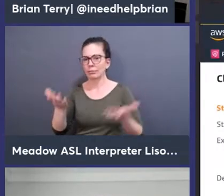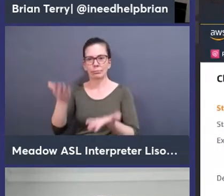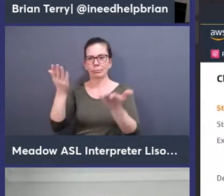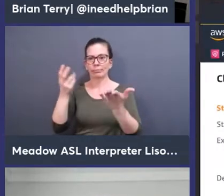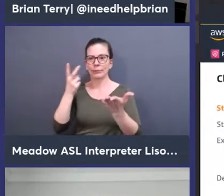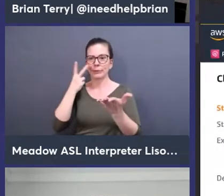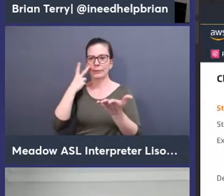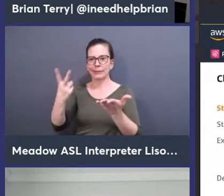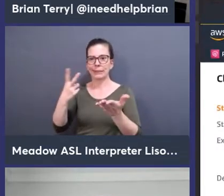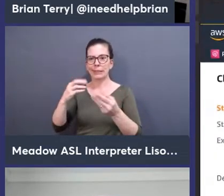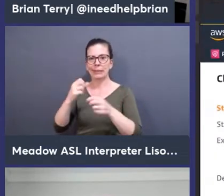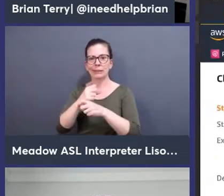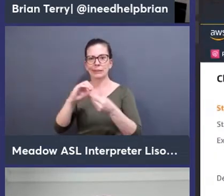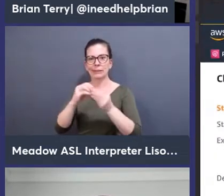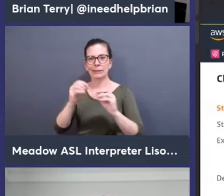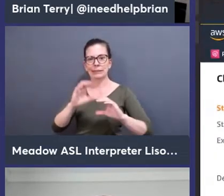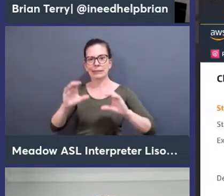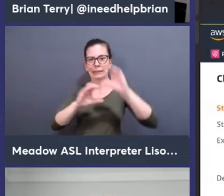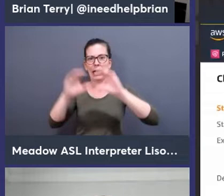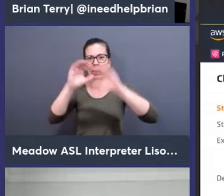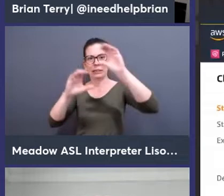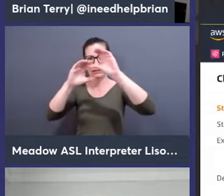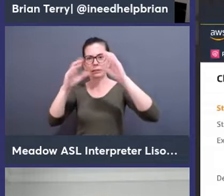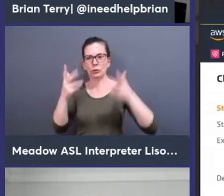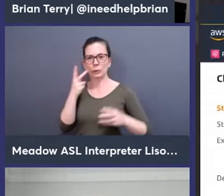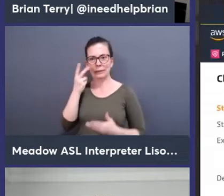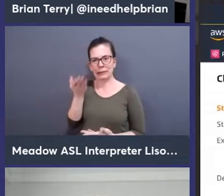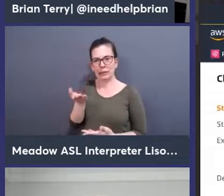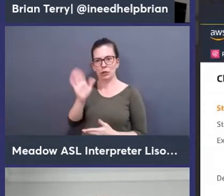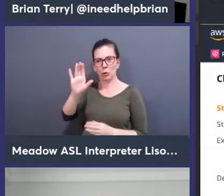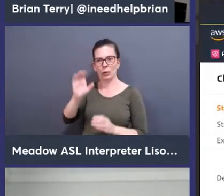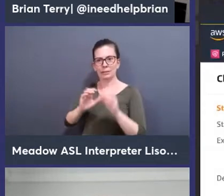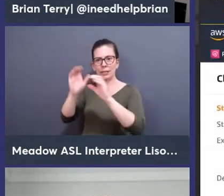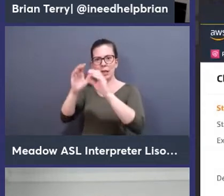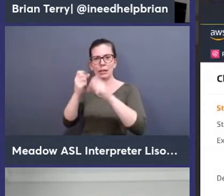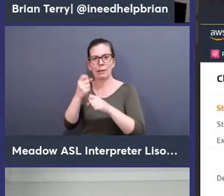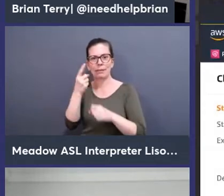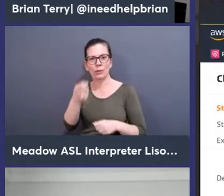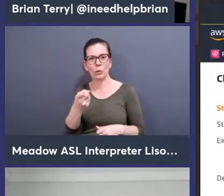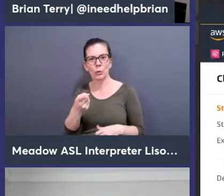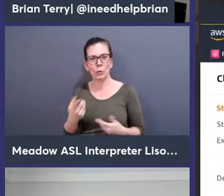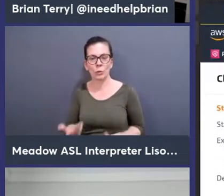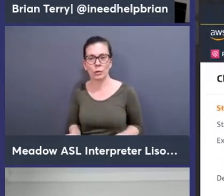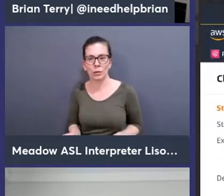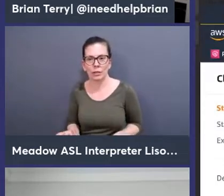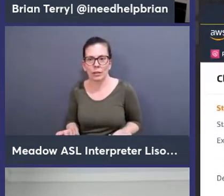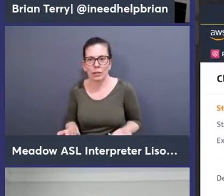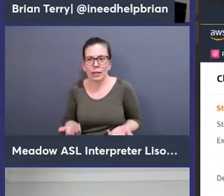you'll see the stacks created for you. So like, based on the game name,